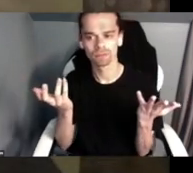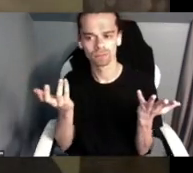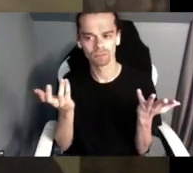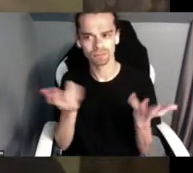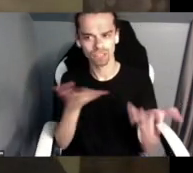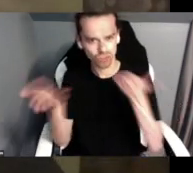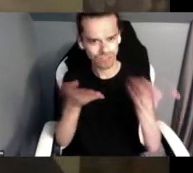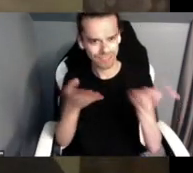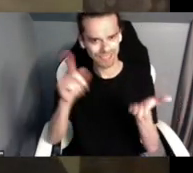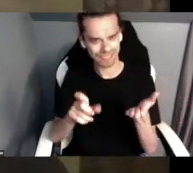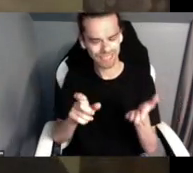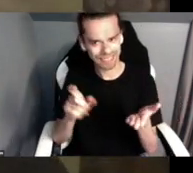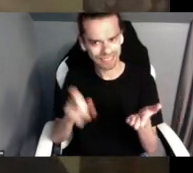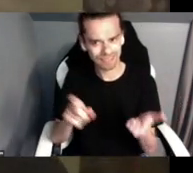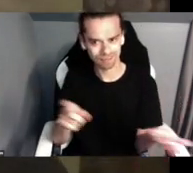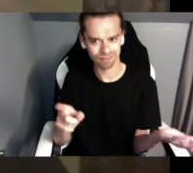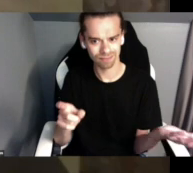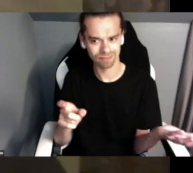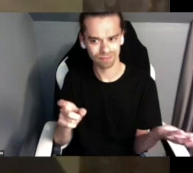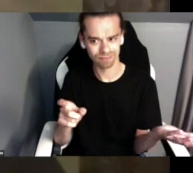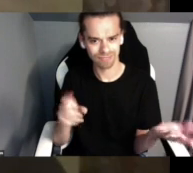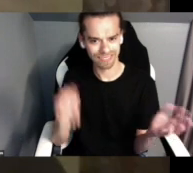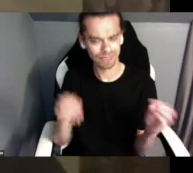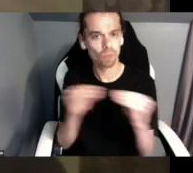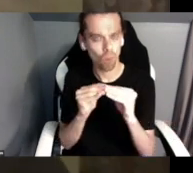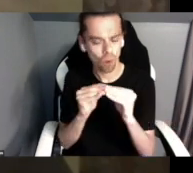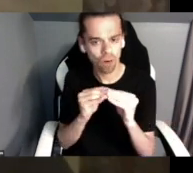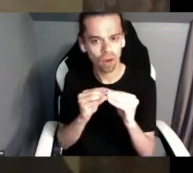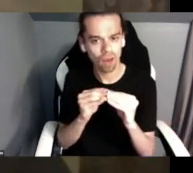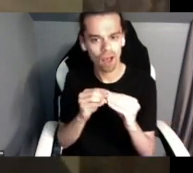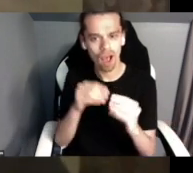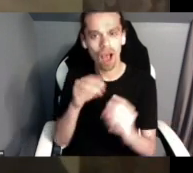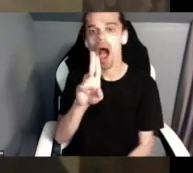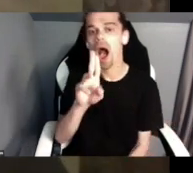We need to have updated critical tactics